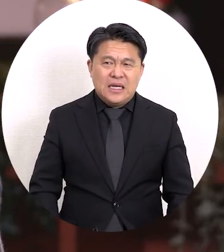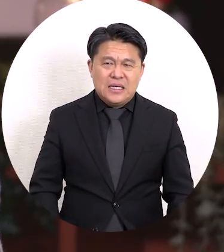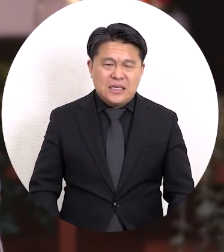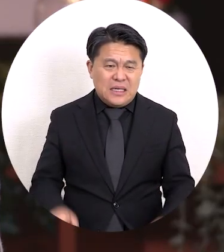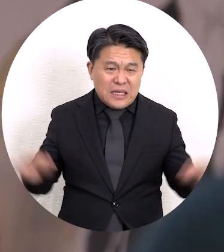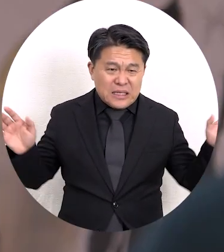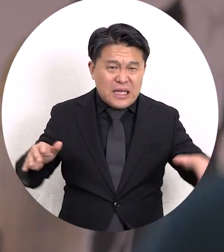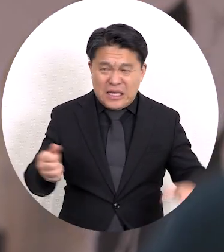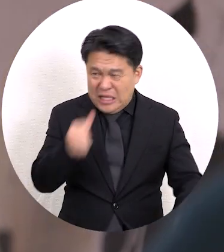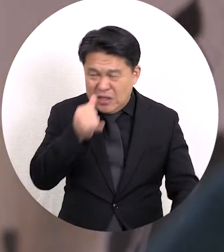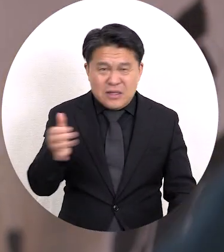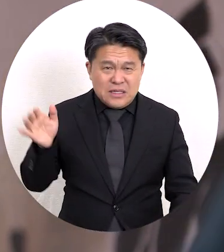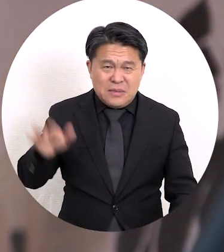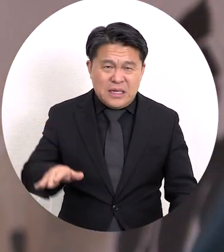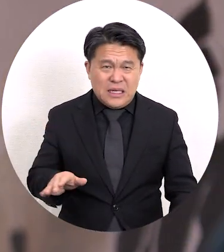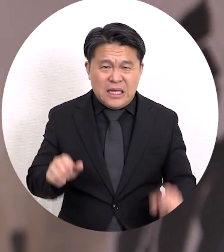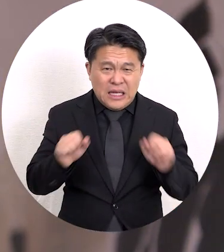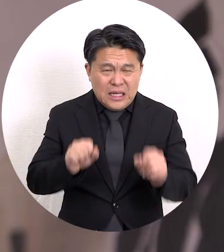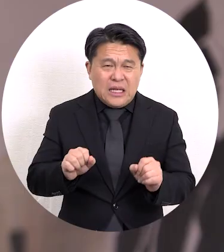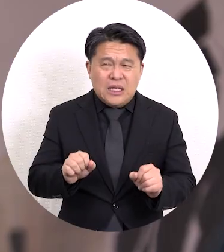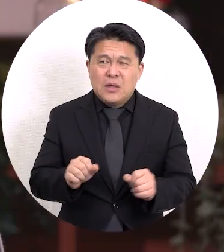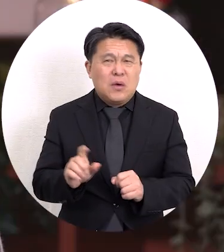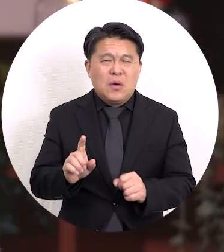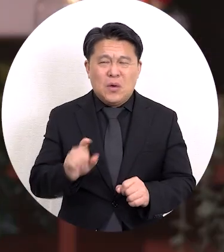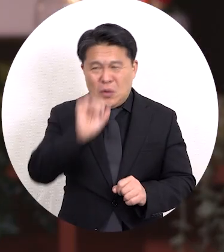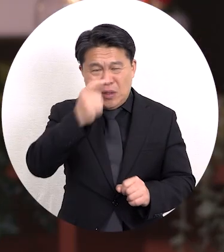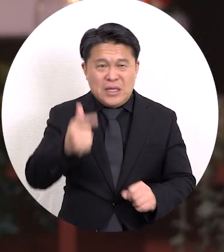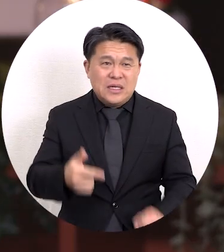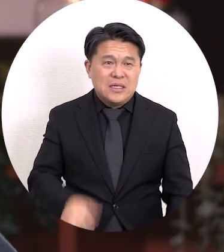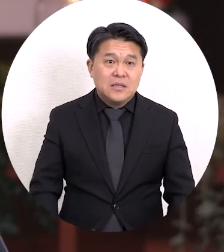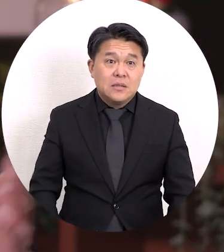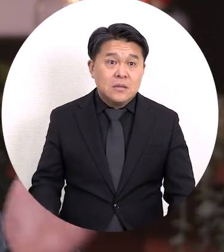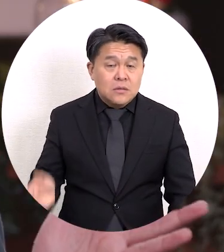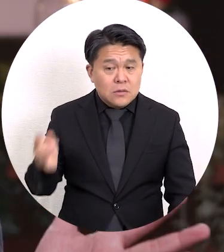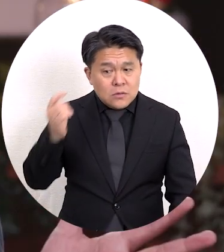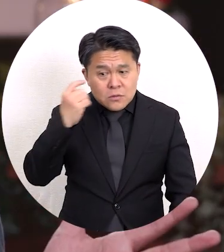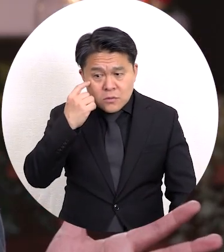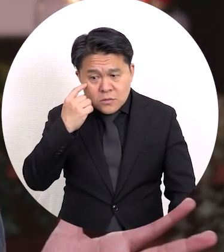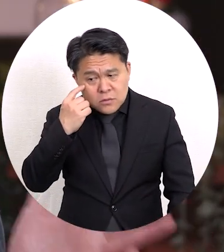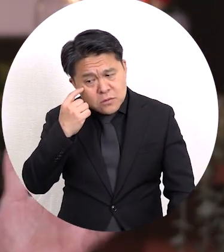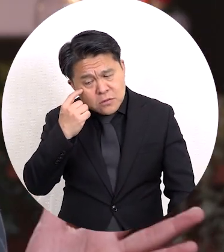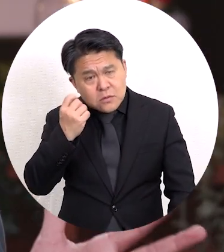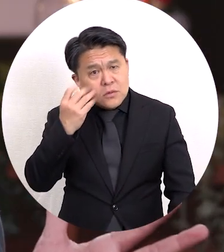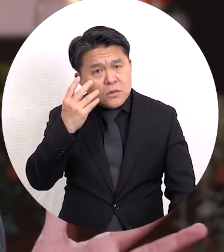highly disadvantageous to survival. But Darwin had this thought: why are there so many of these